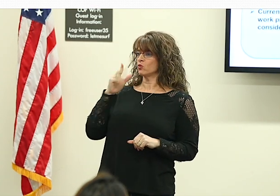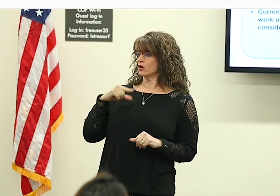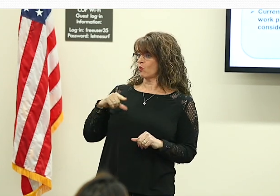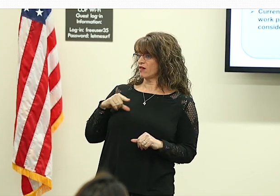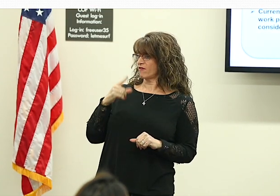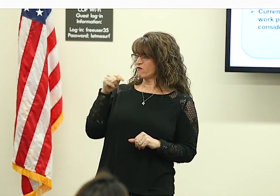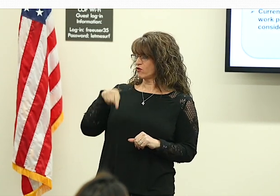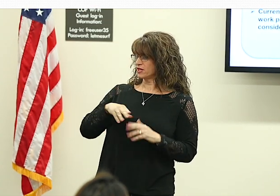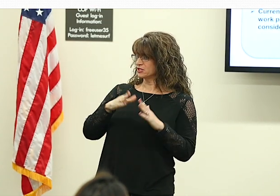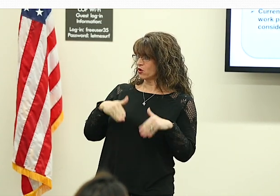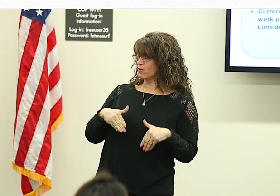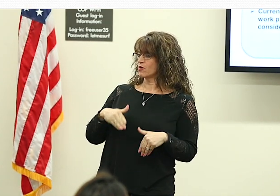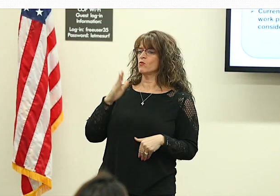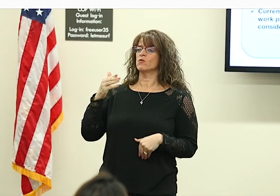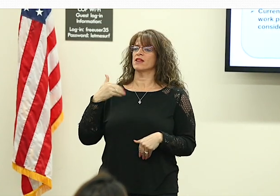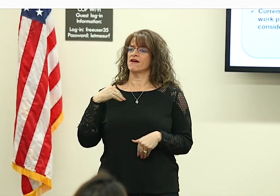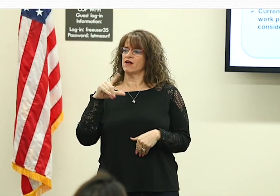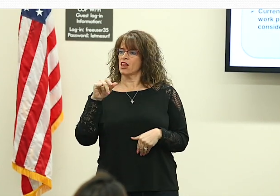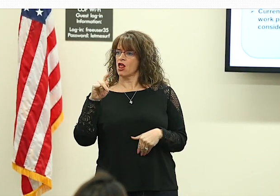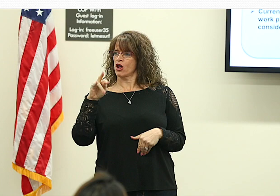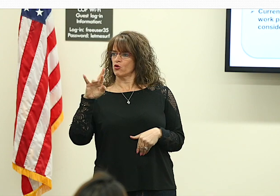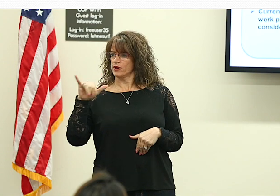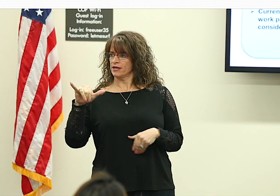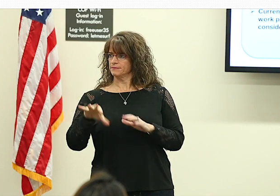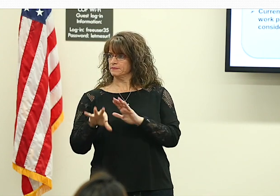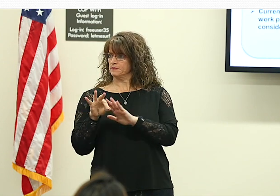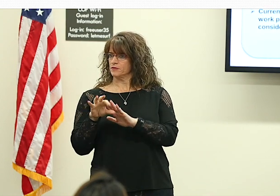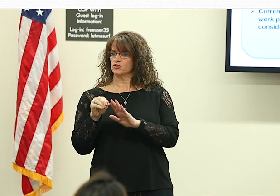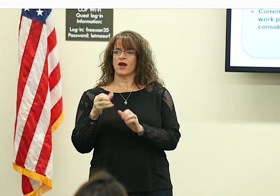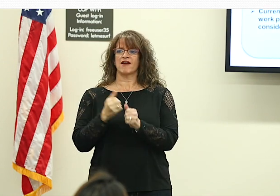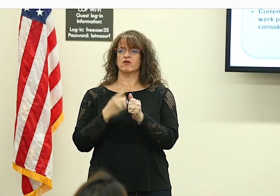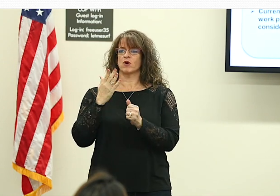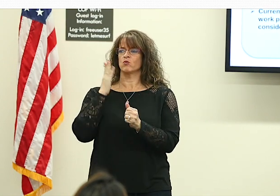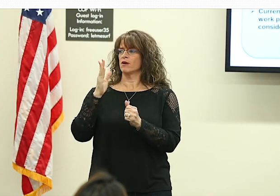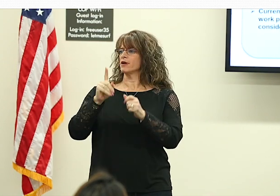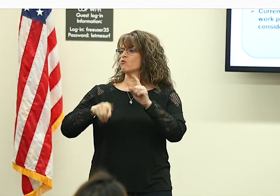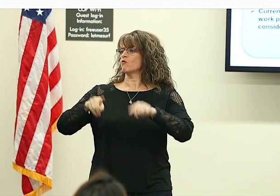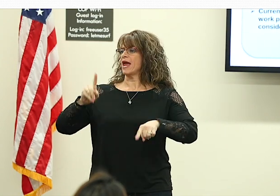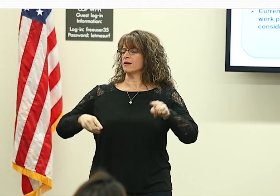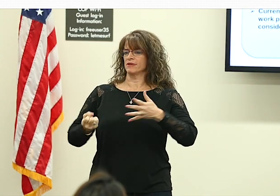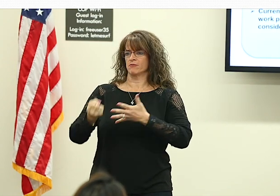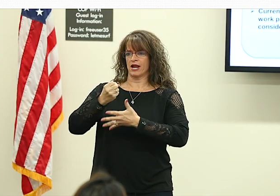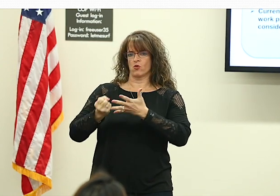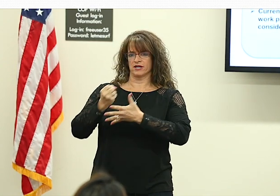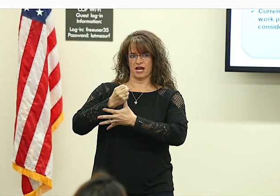We will hold a lottery. So everyone will be randomly prioritized in there,